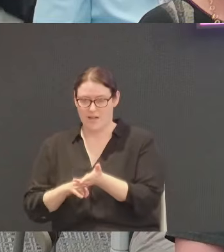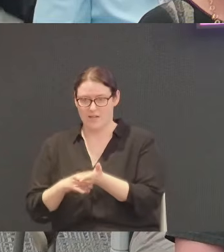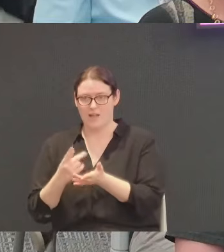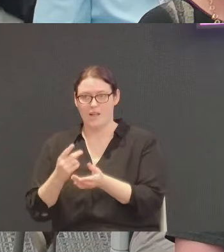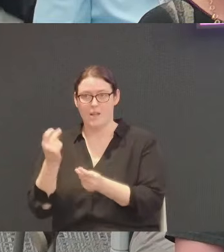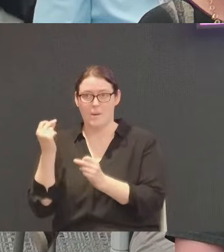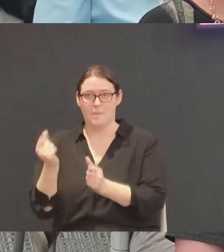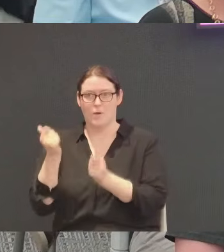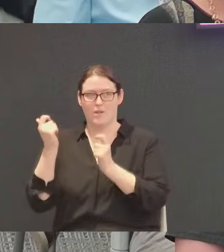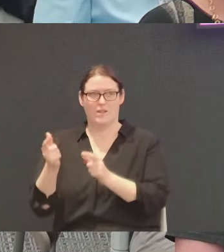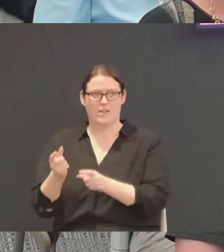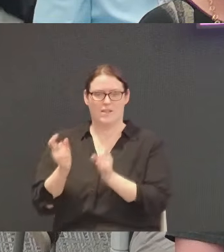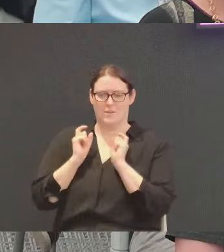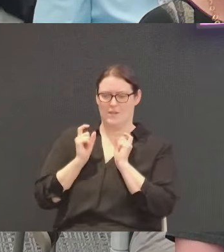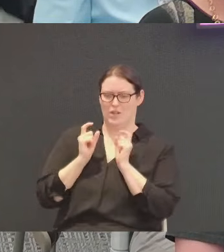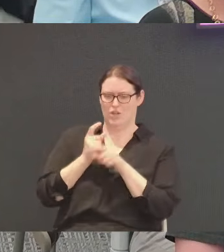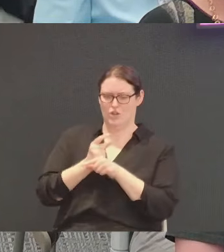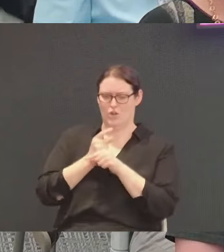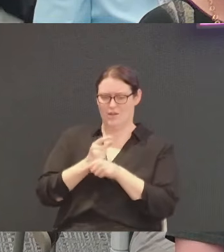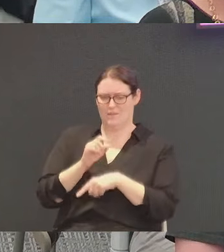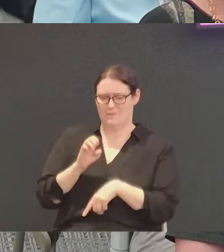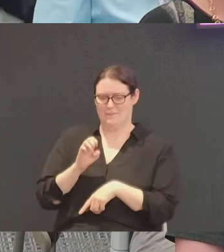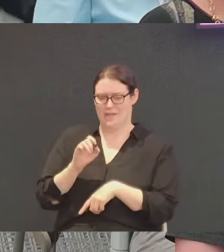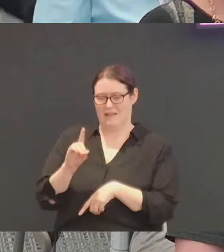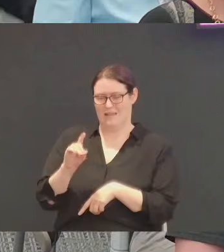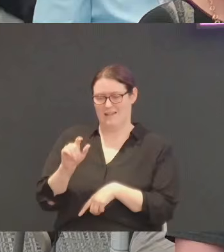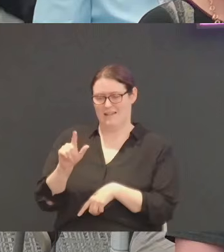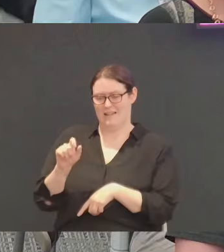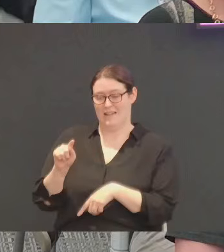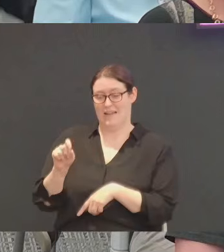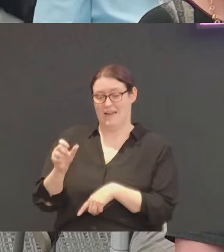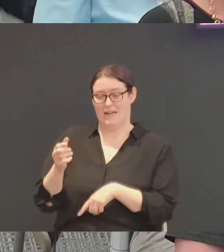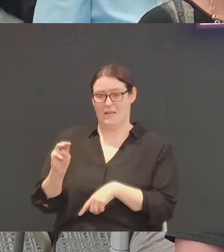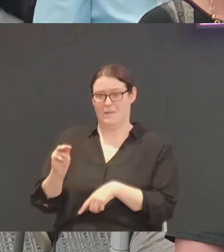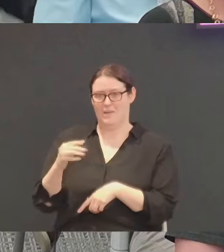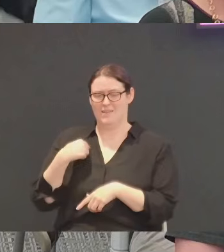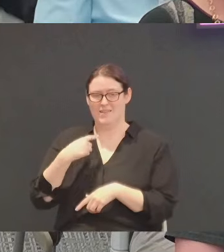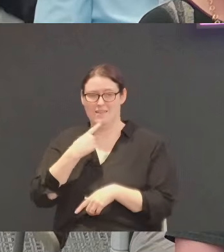me a guardian edi. They told him the only way that this could be broken up and we didn't have